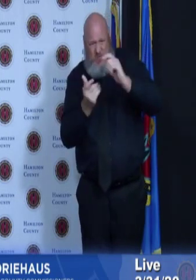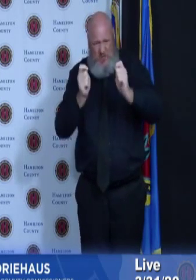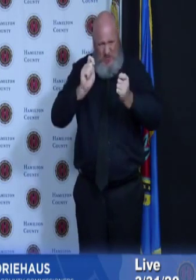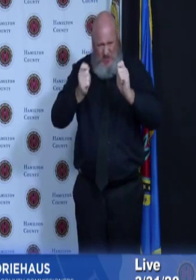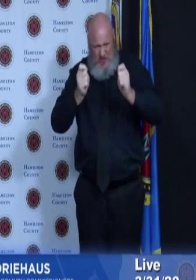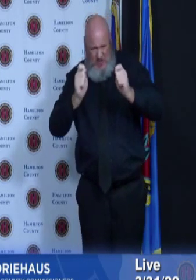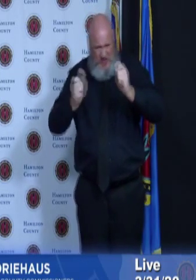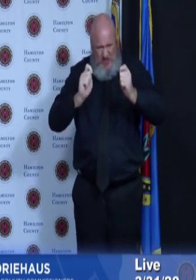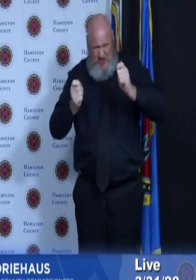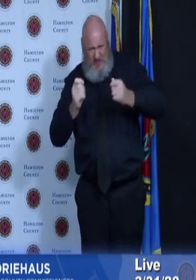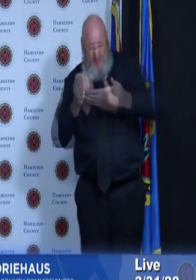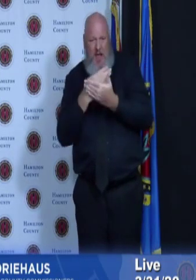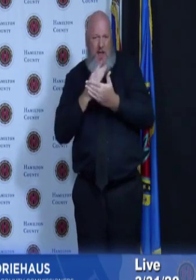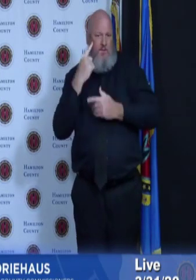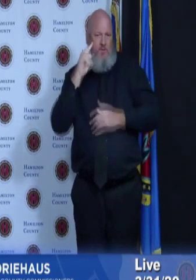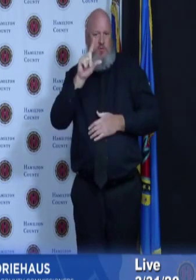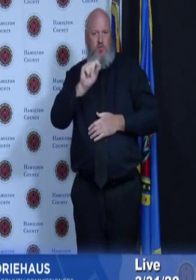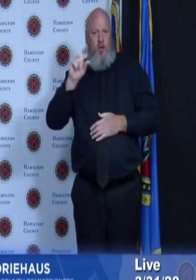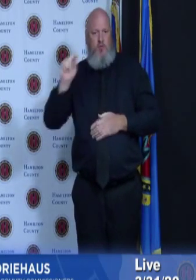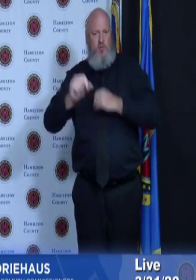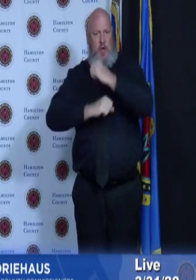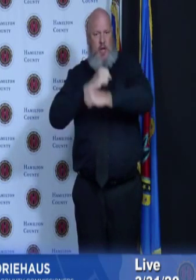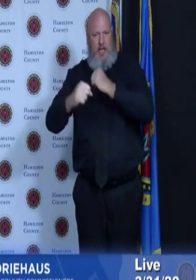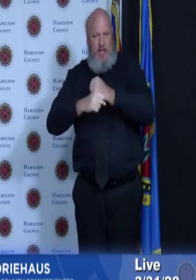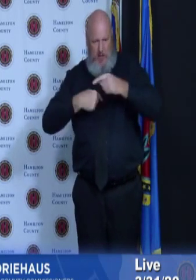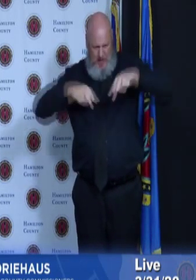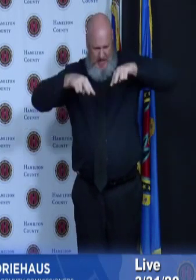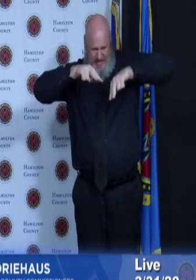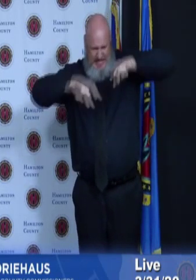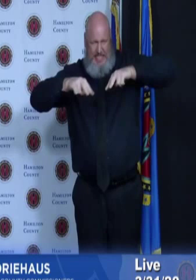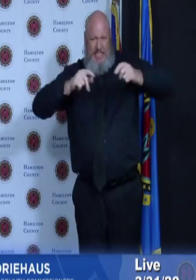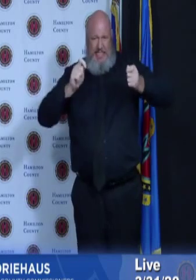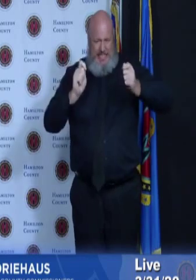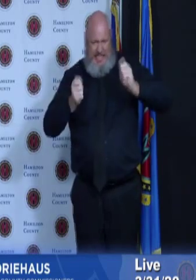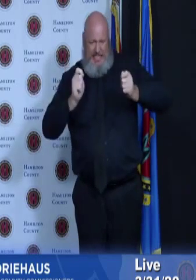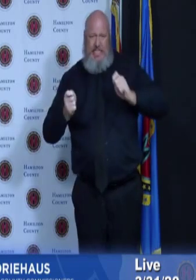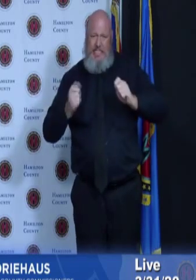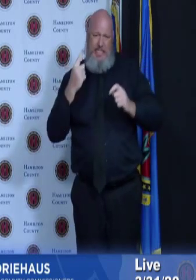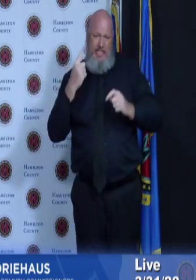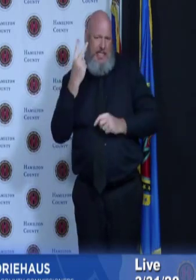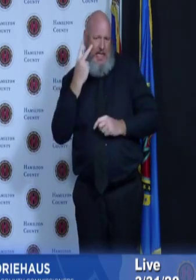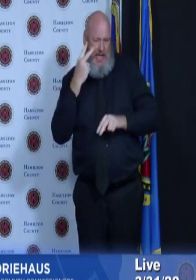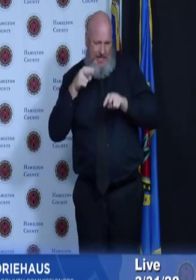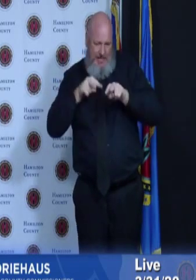approximately forty million dollars from projected baseline expenditures up to